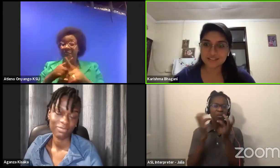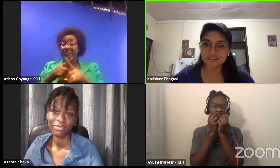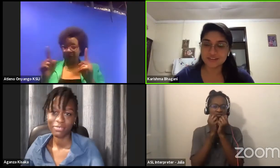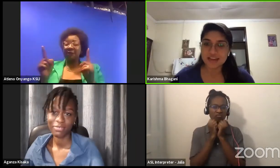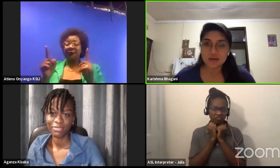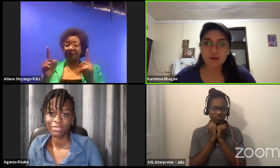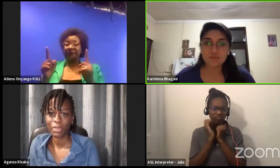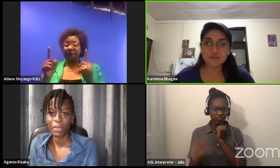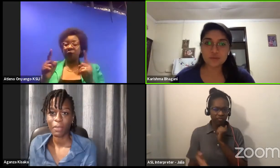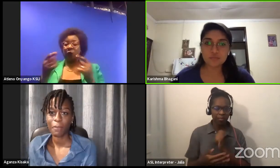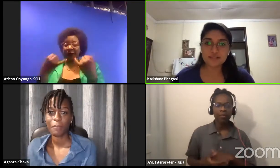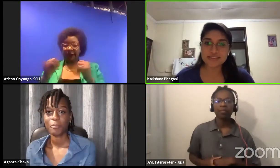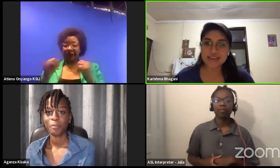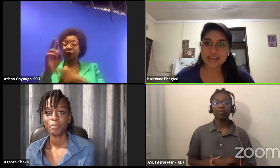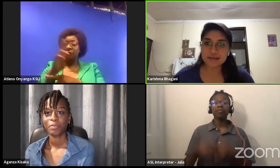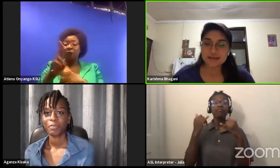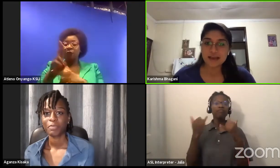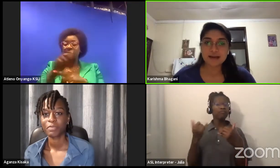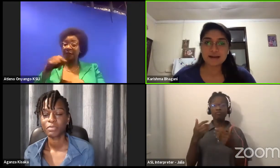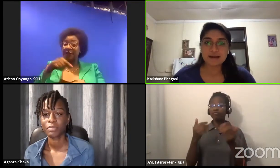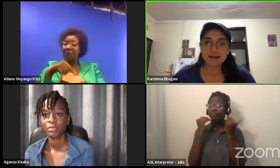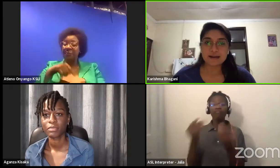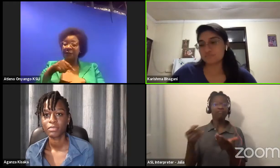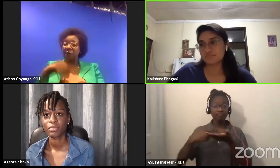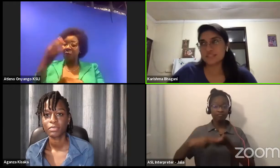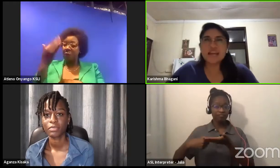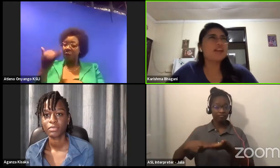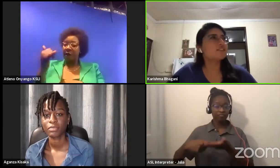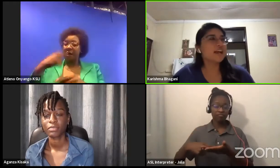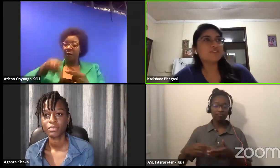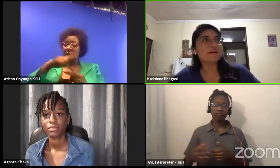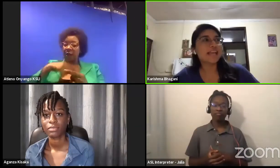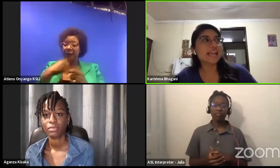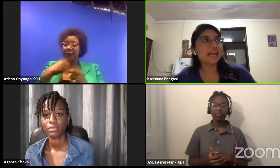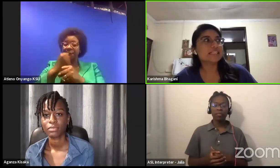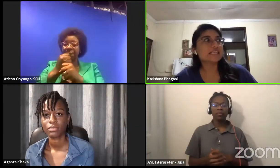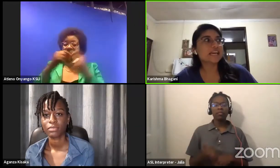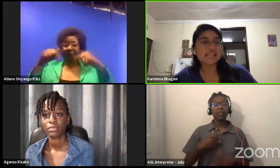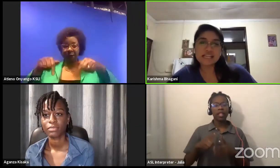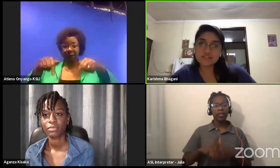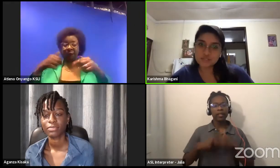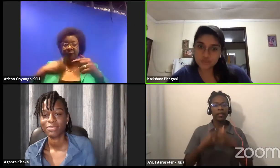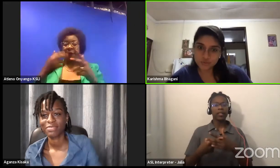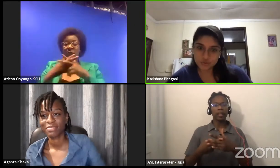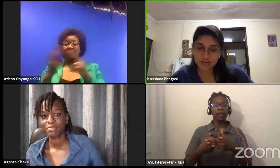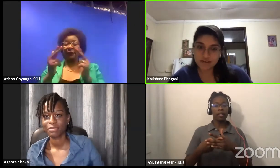so why don't we jump in today. I'll start off by telling us a little story